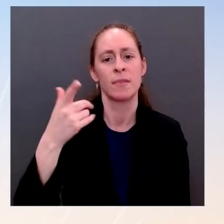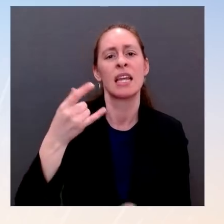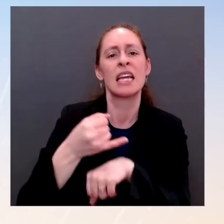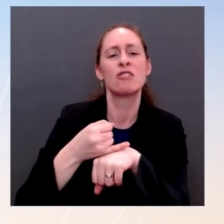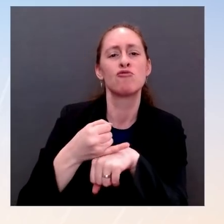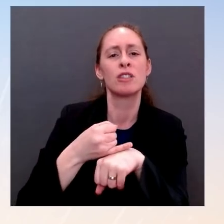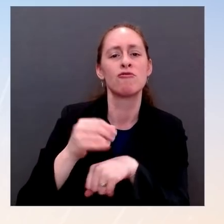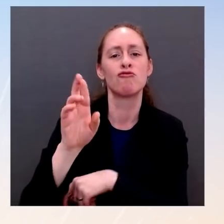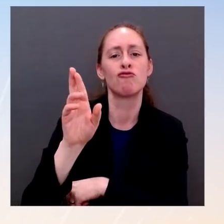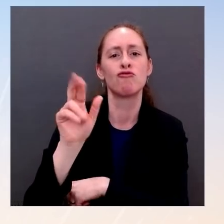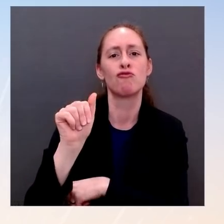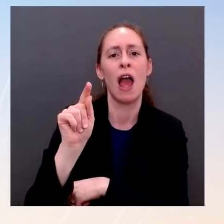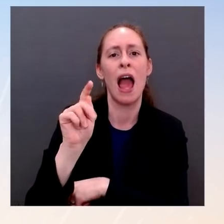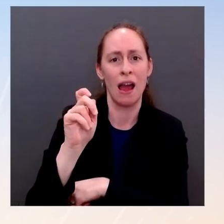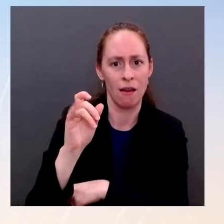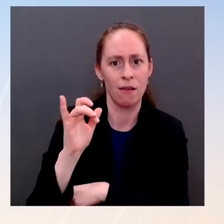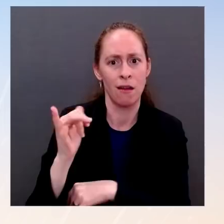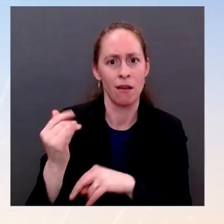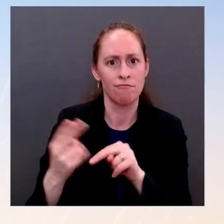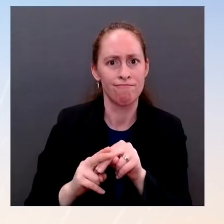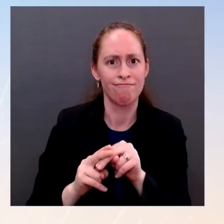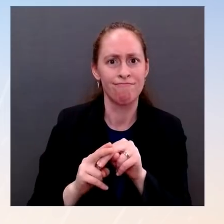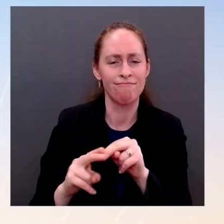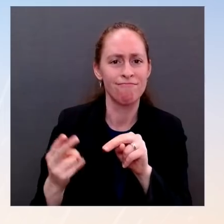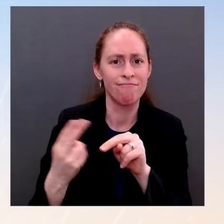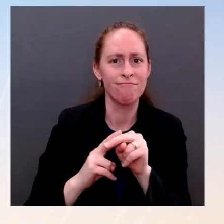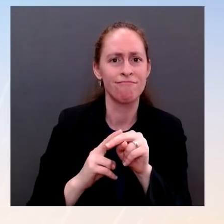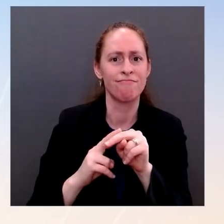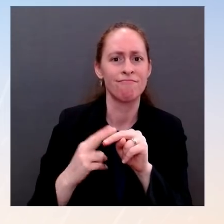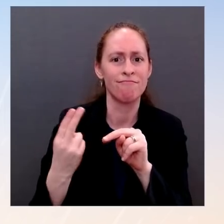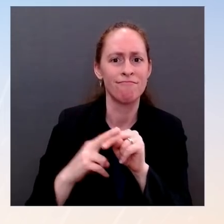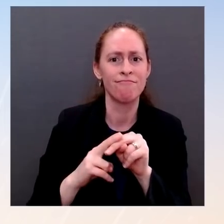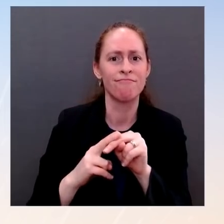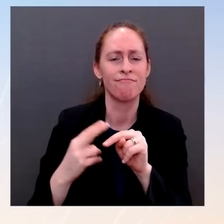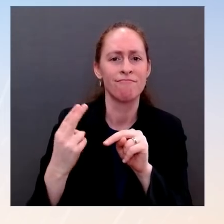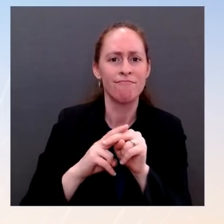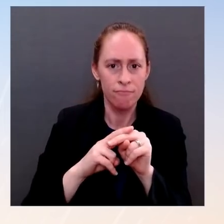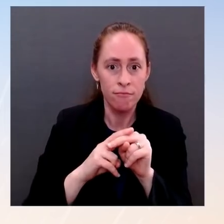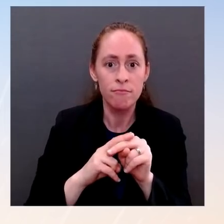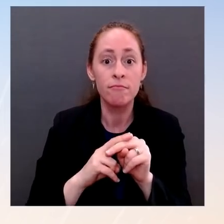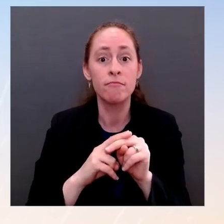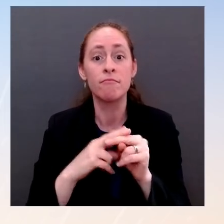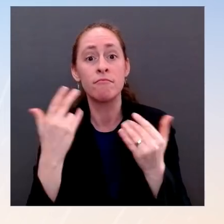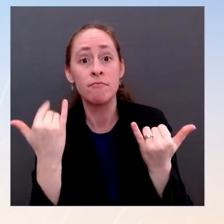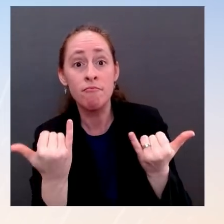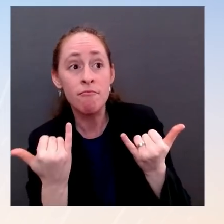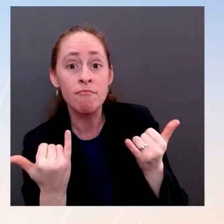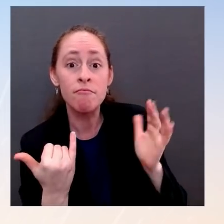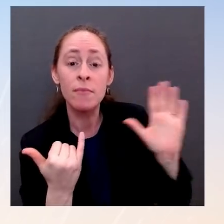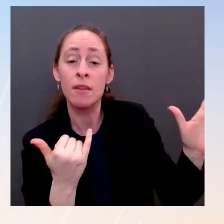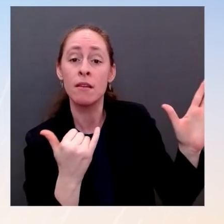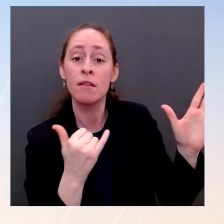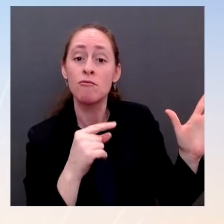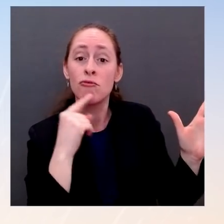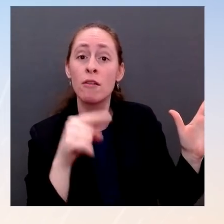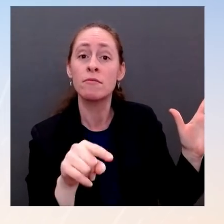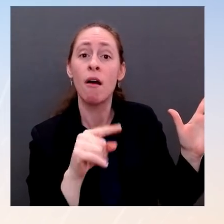among any emerging market currency. That's before -- that's before any sanctions have been imposed. And if we impose these sanctions,